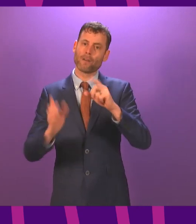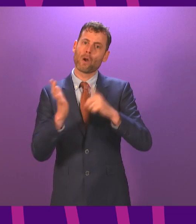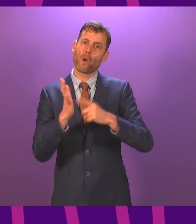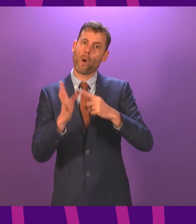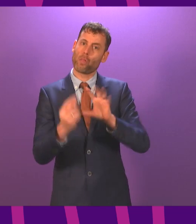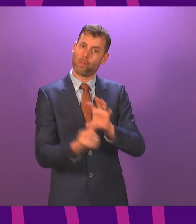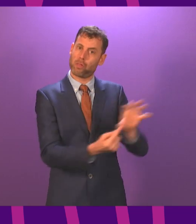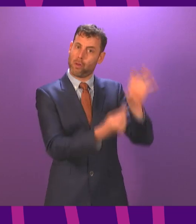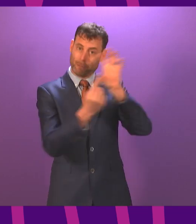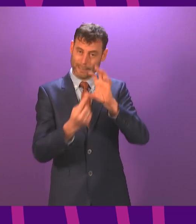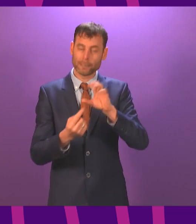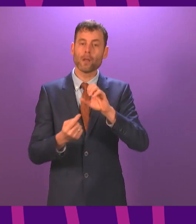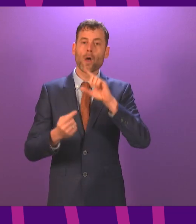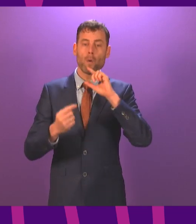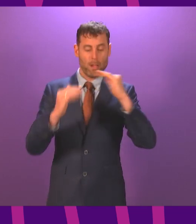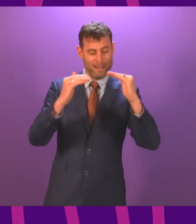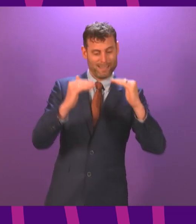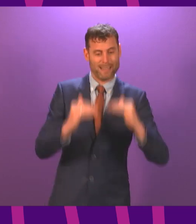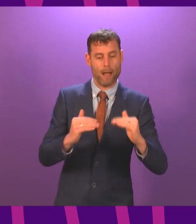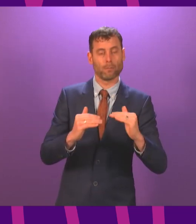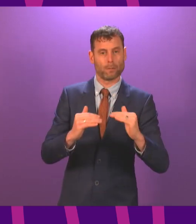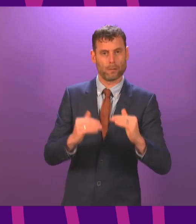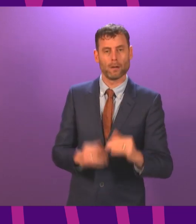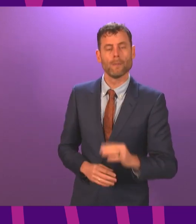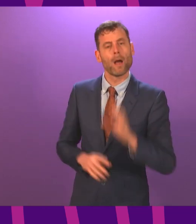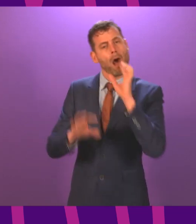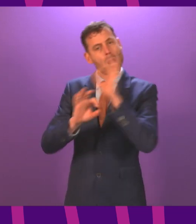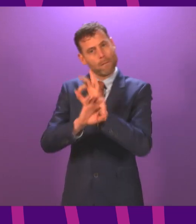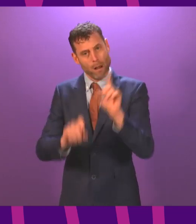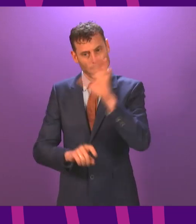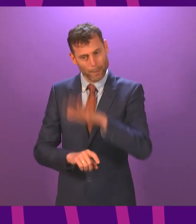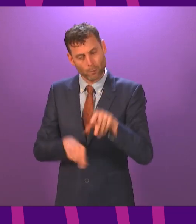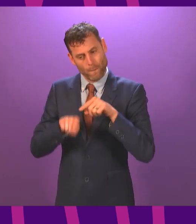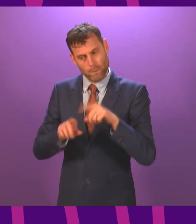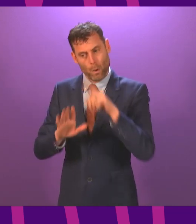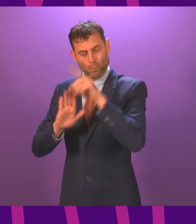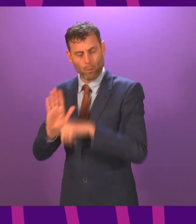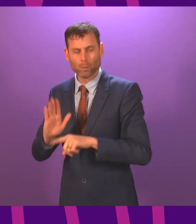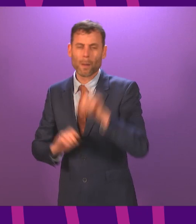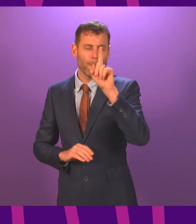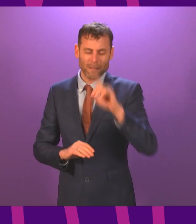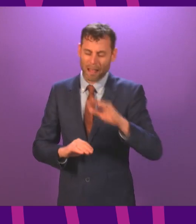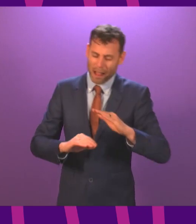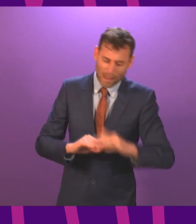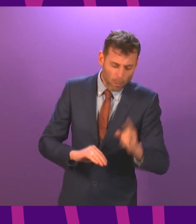in those areas to stick by the rules for the remaining time. Whether in level 4, 3, 2 or